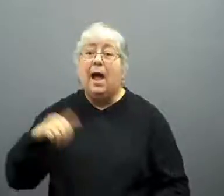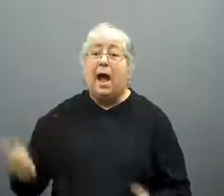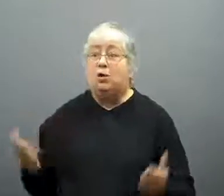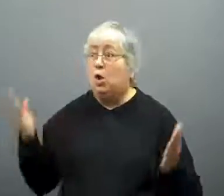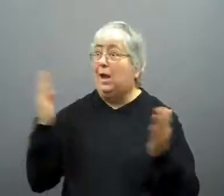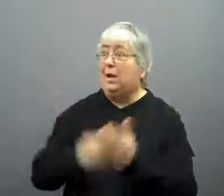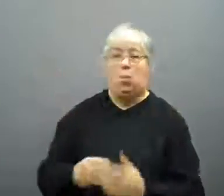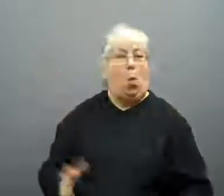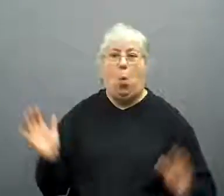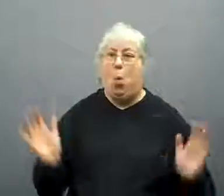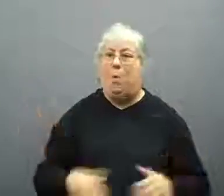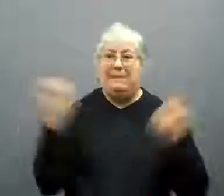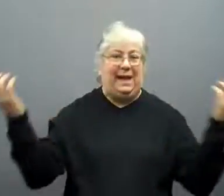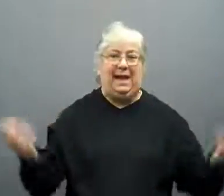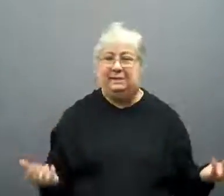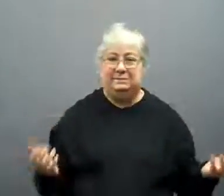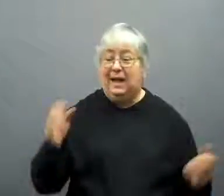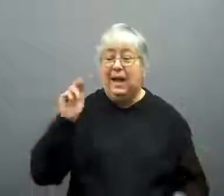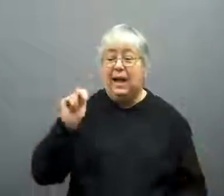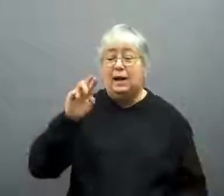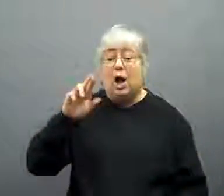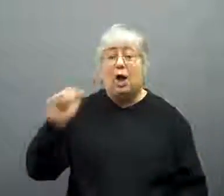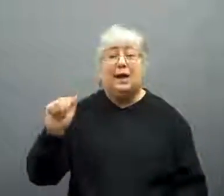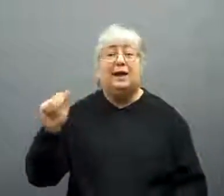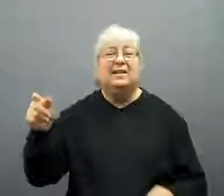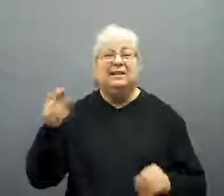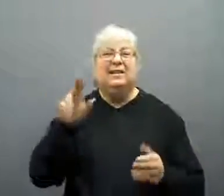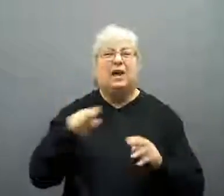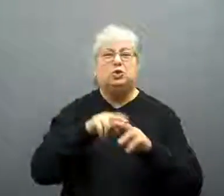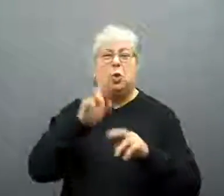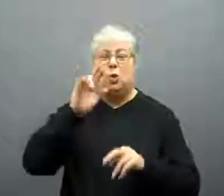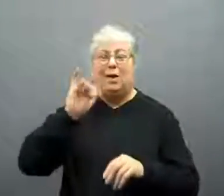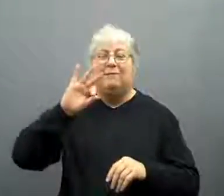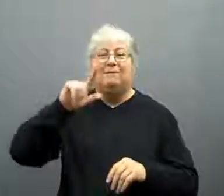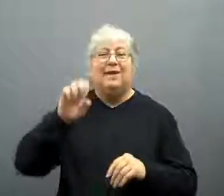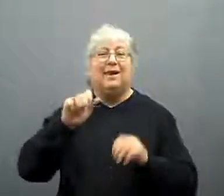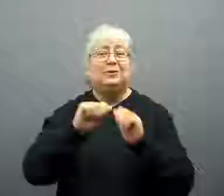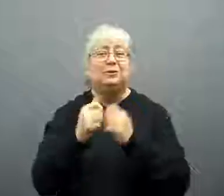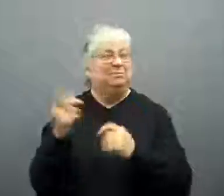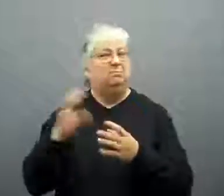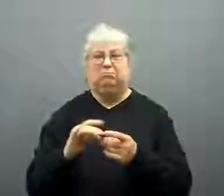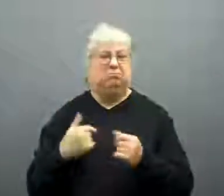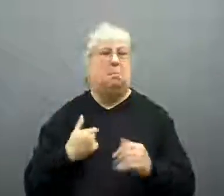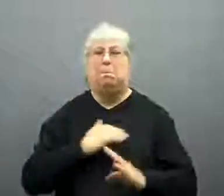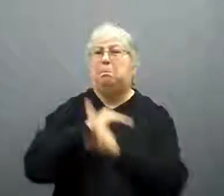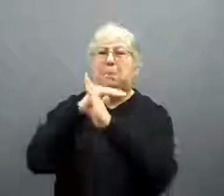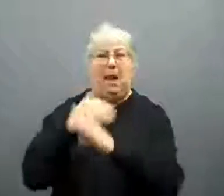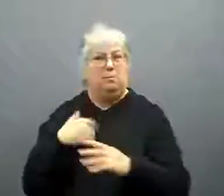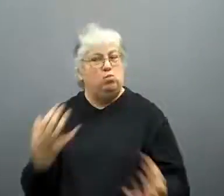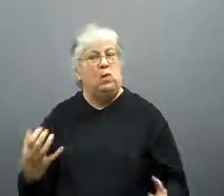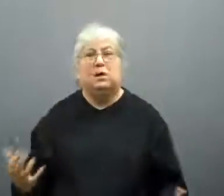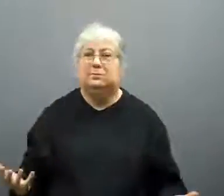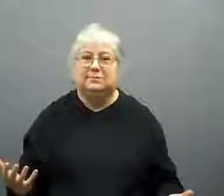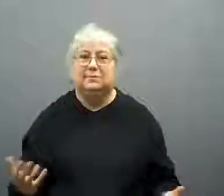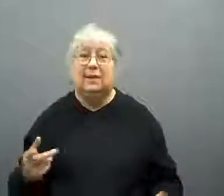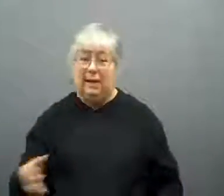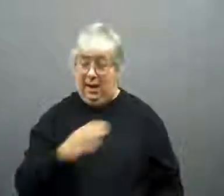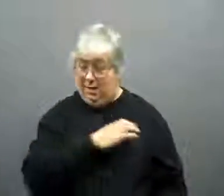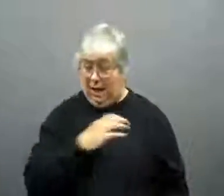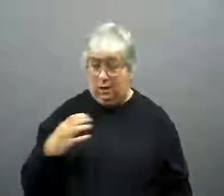Anti gun control factions were angered.